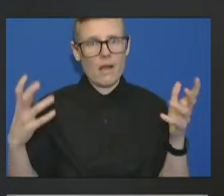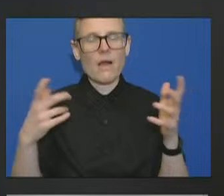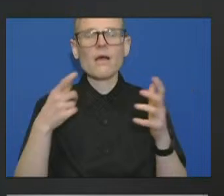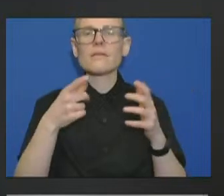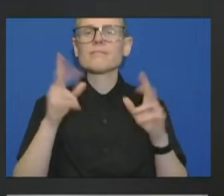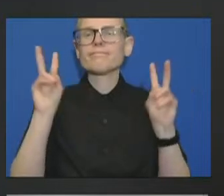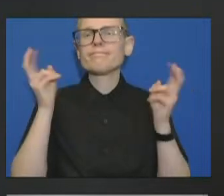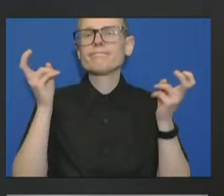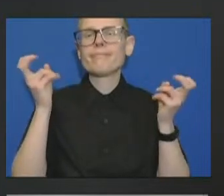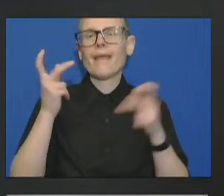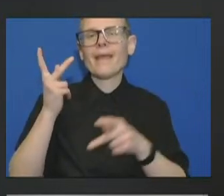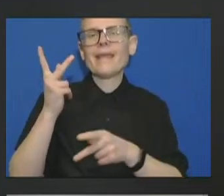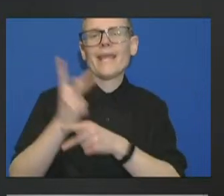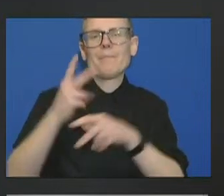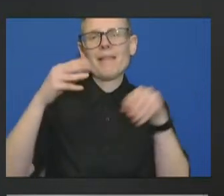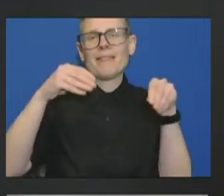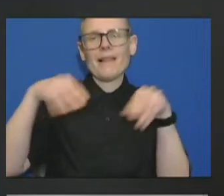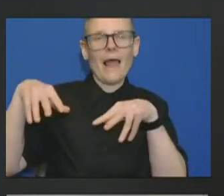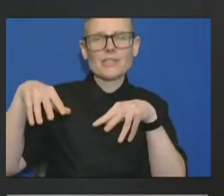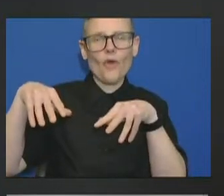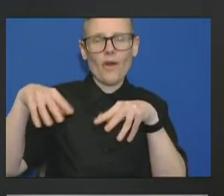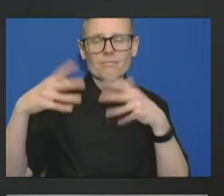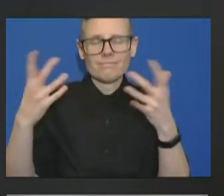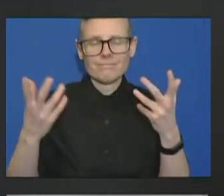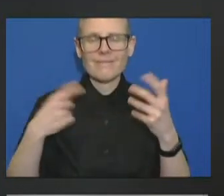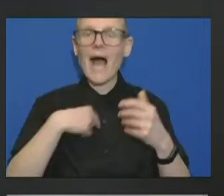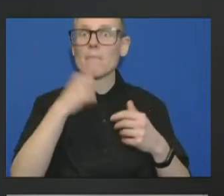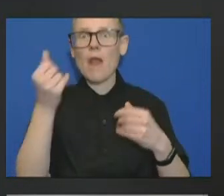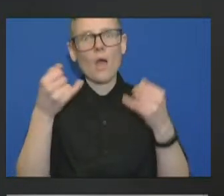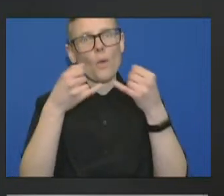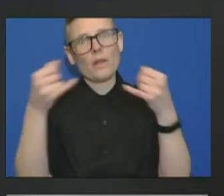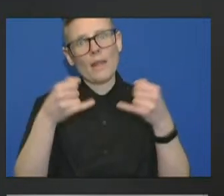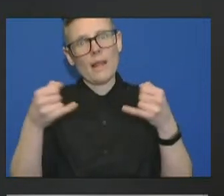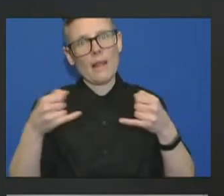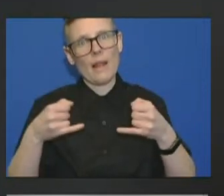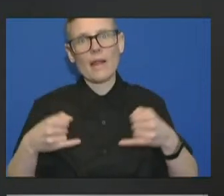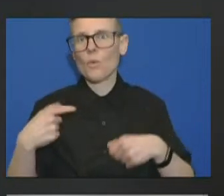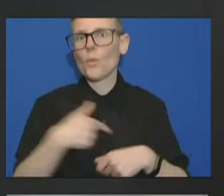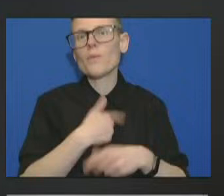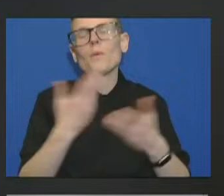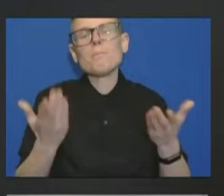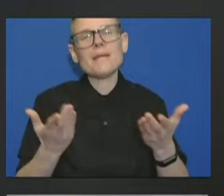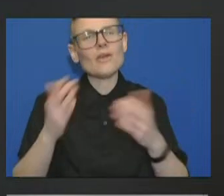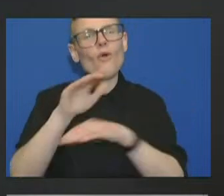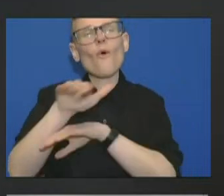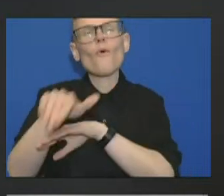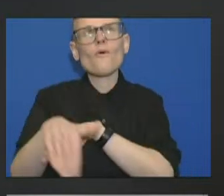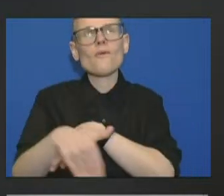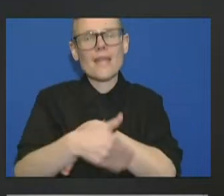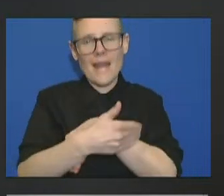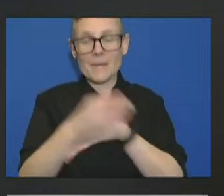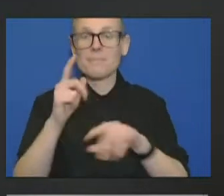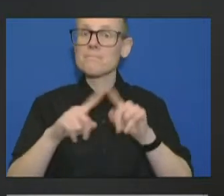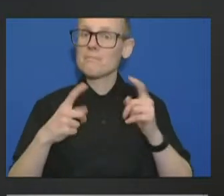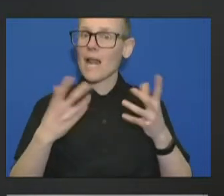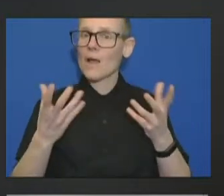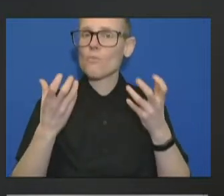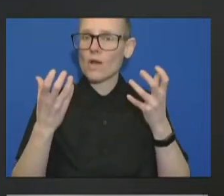of the budget has a lot. This is our keeping the lights on budget. I'm not going to go line